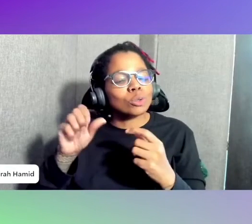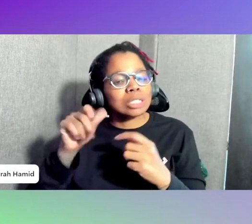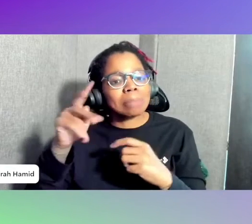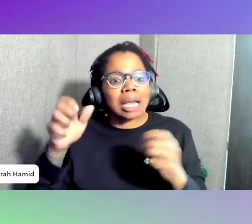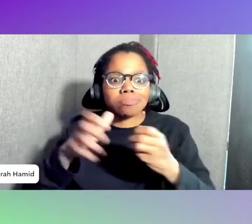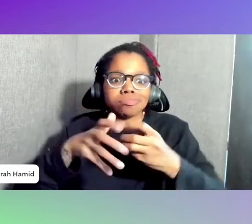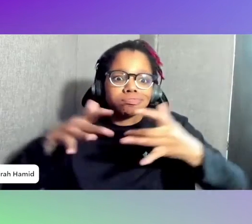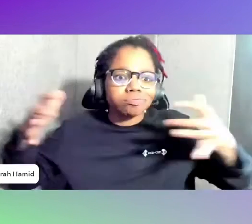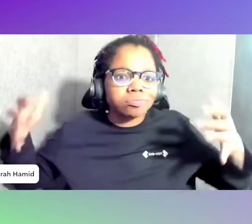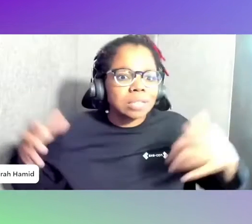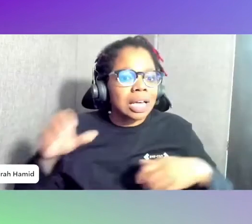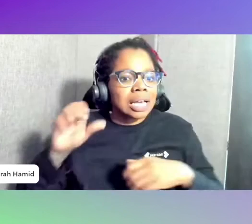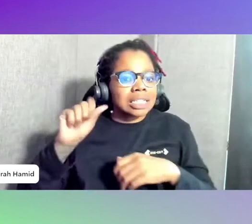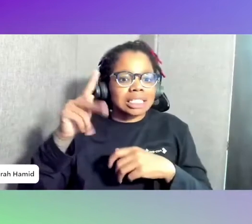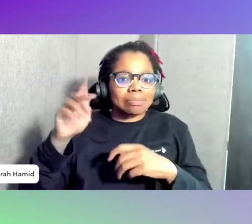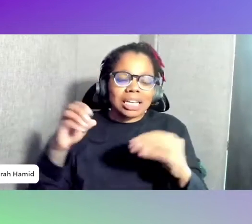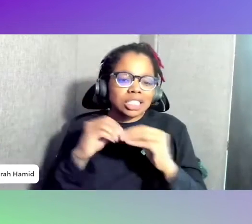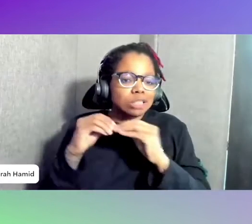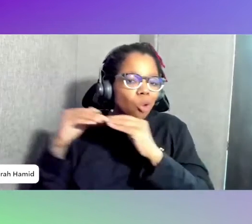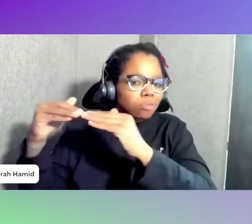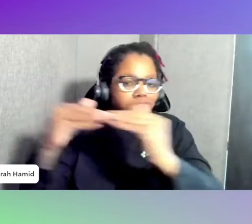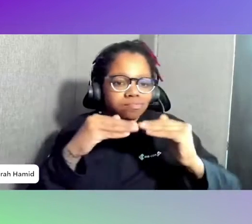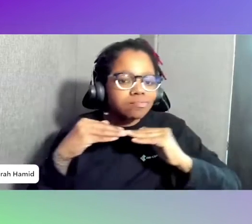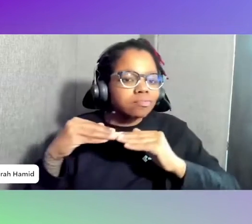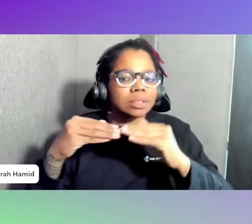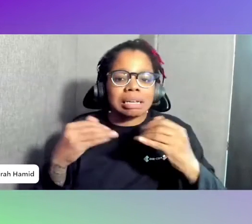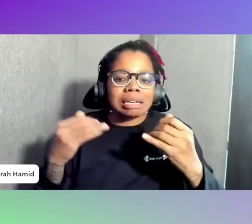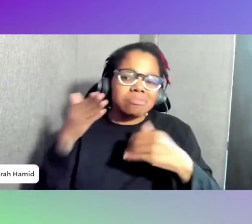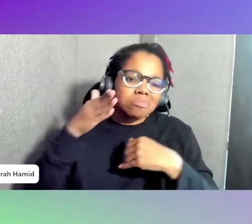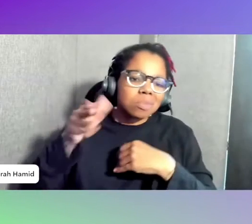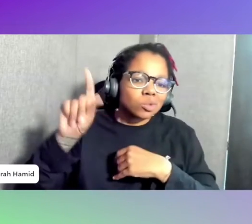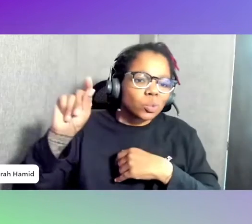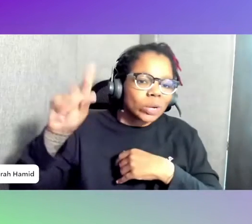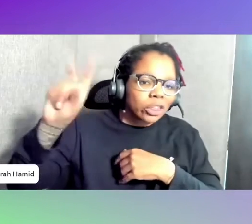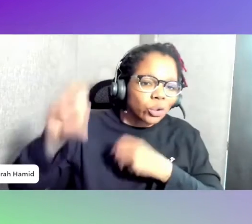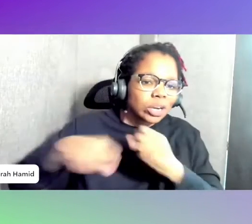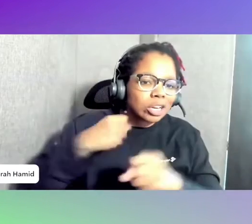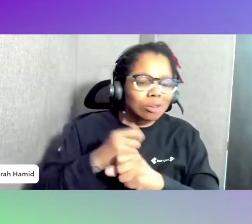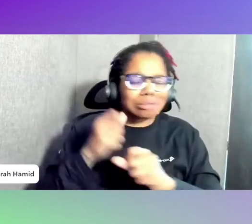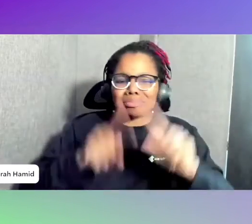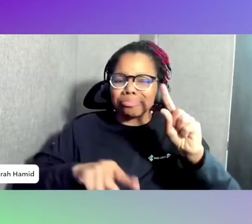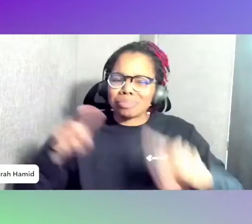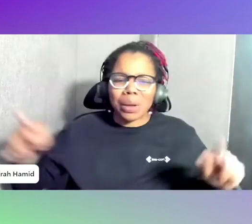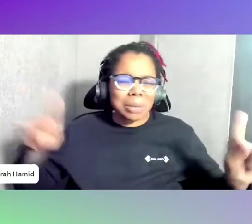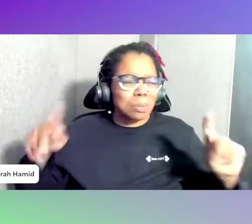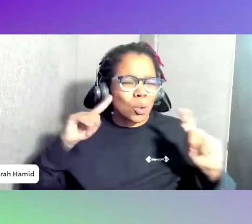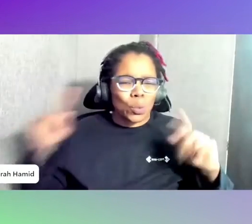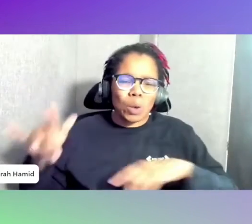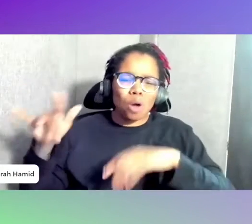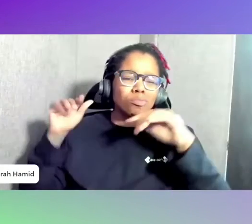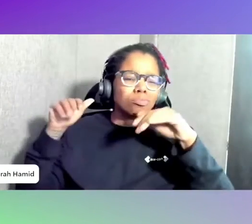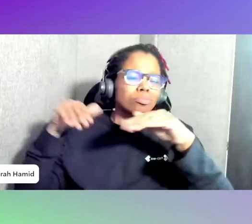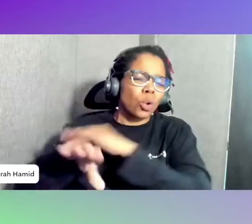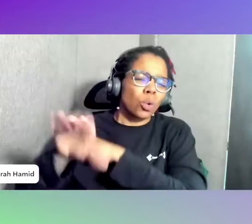off thing because a middle school amount of human beings have been to space so far, but it is opening rapidly in